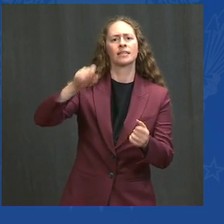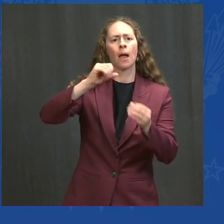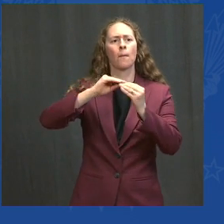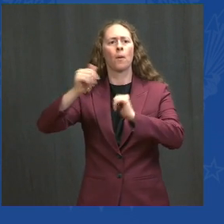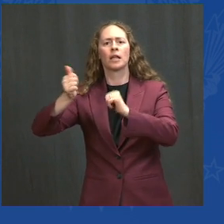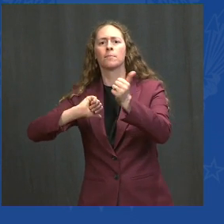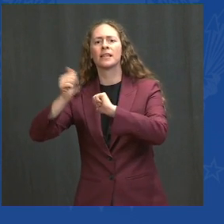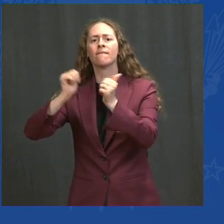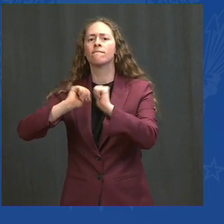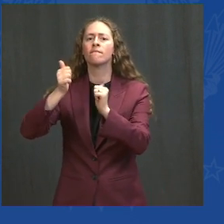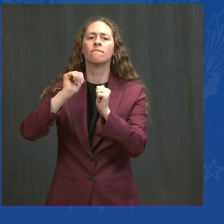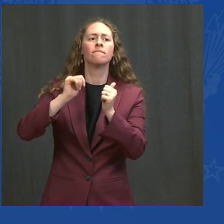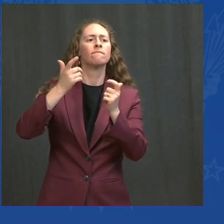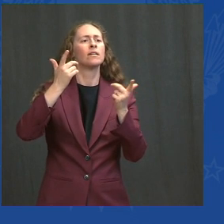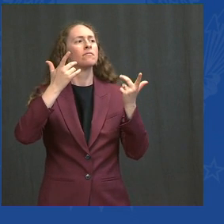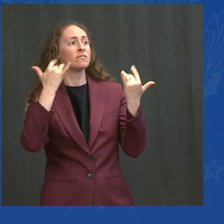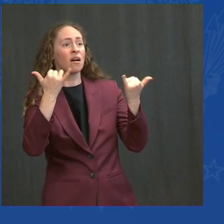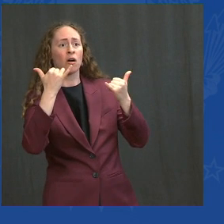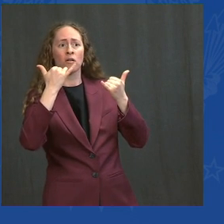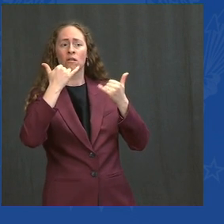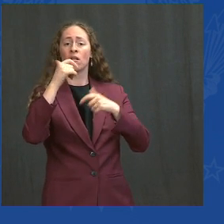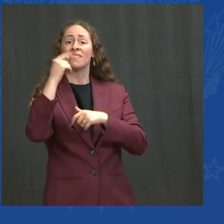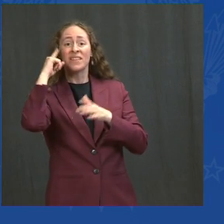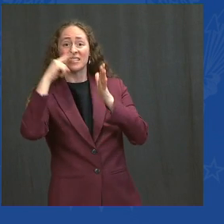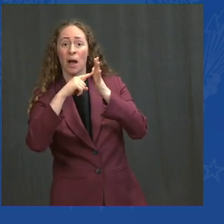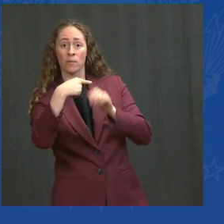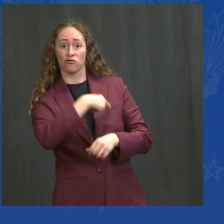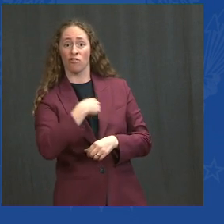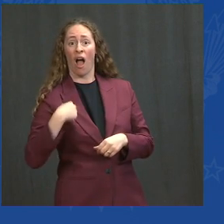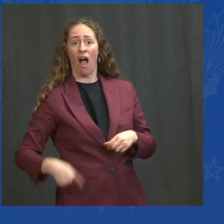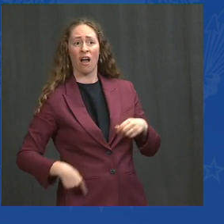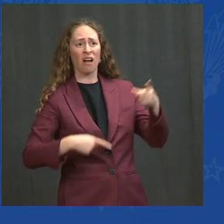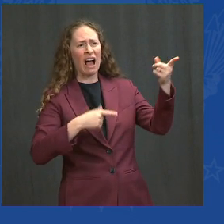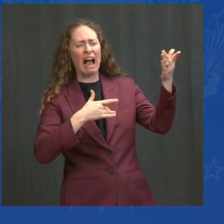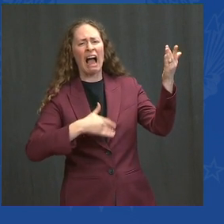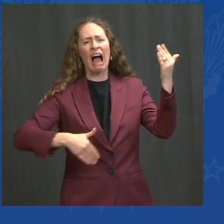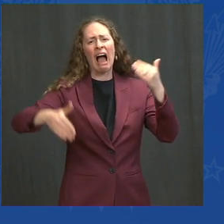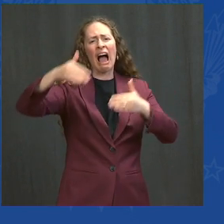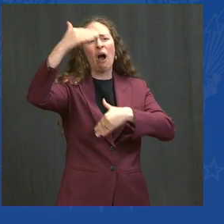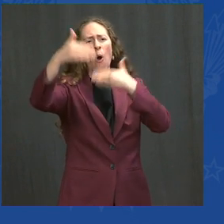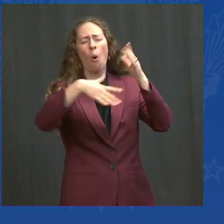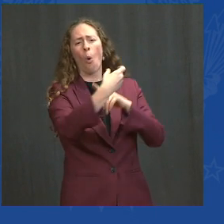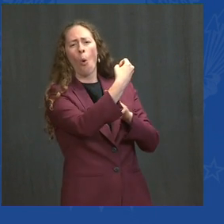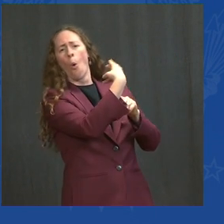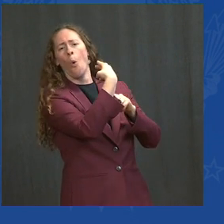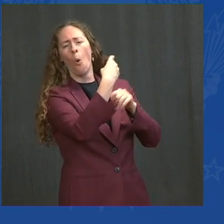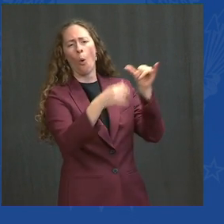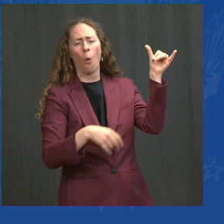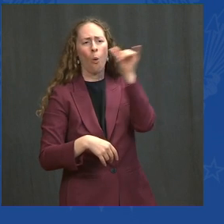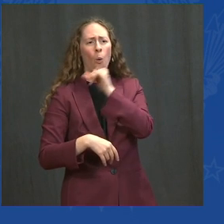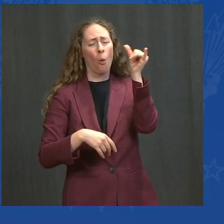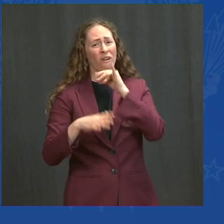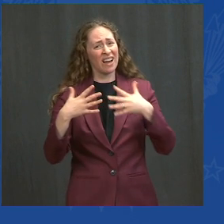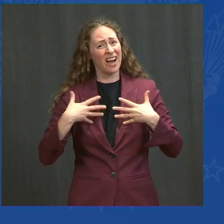because China is way out-working us, in terms of infrastructure. And it's going to make the world of difference